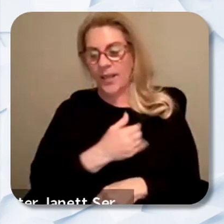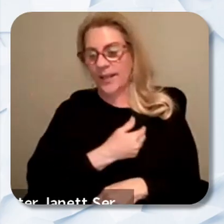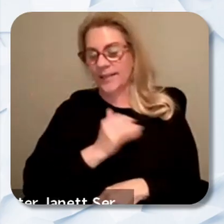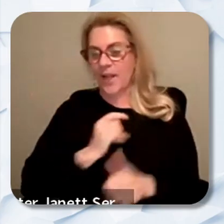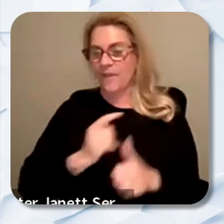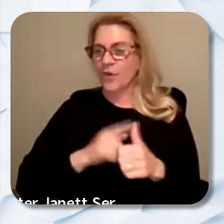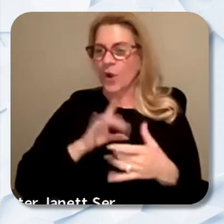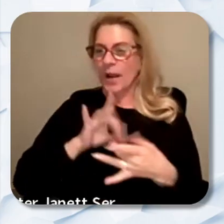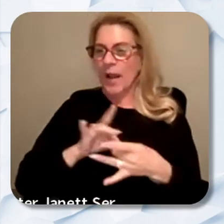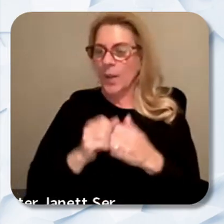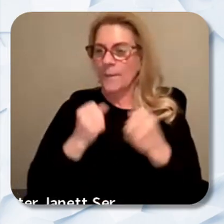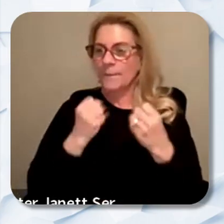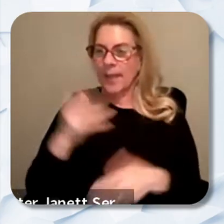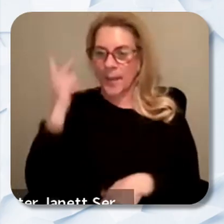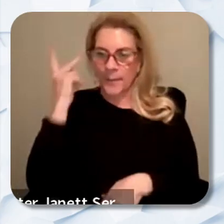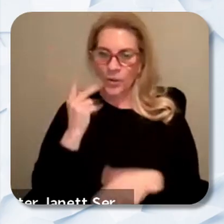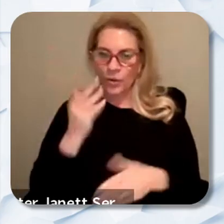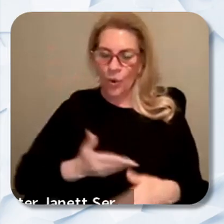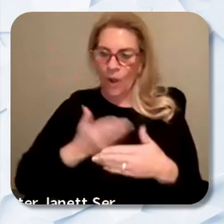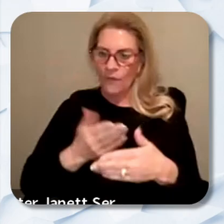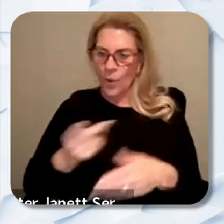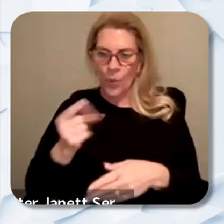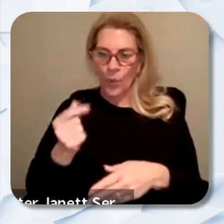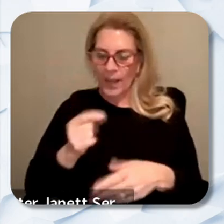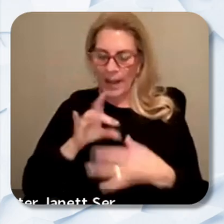with a lot of our parents. So offering this quick connection is so important.